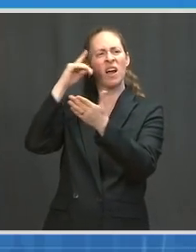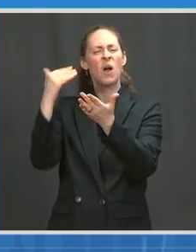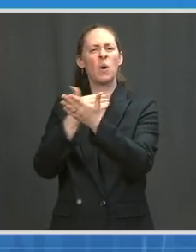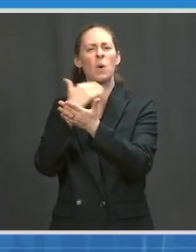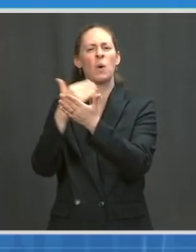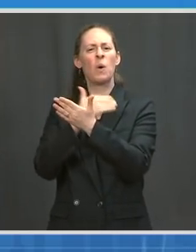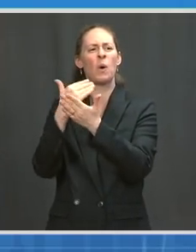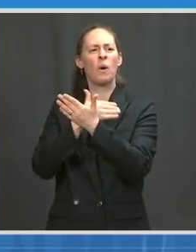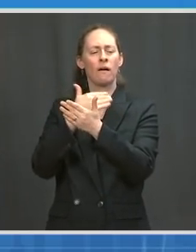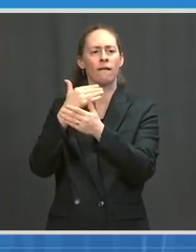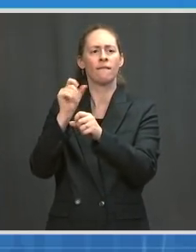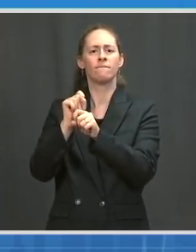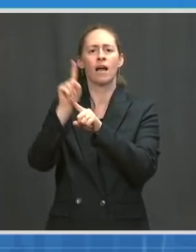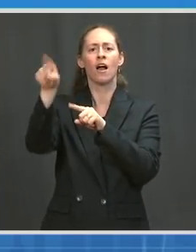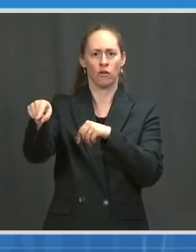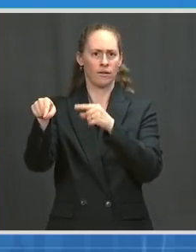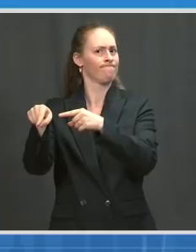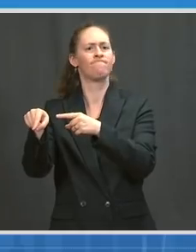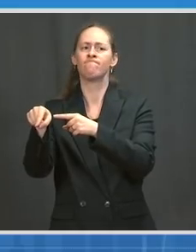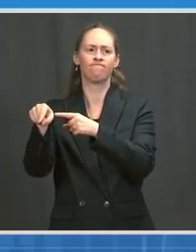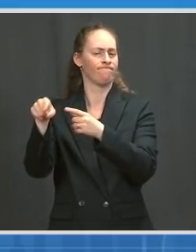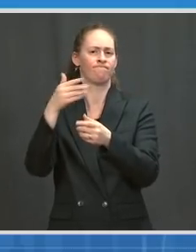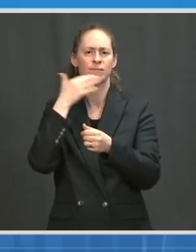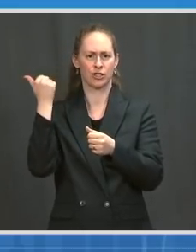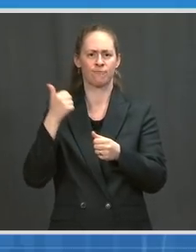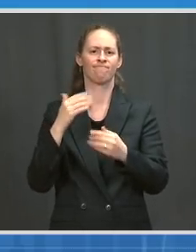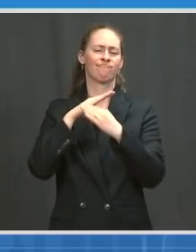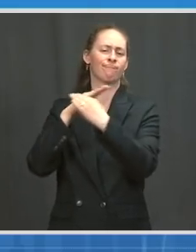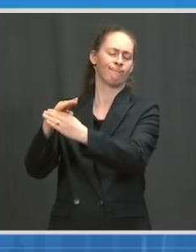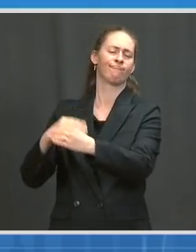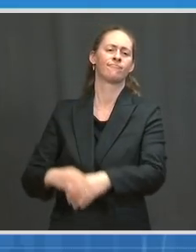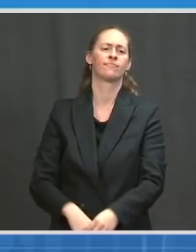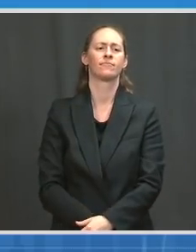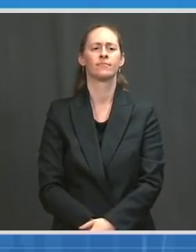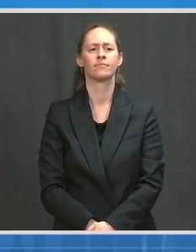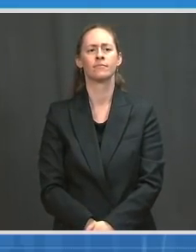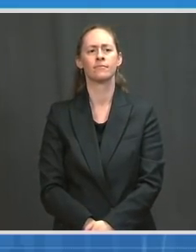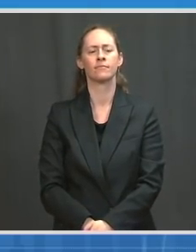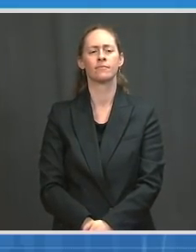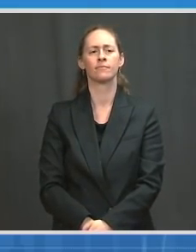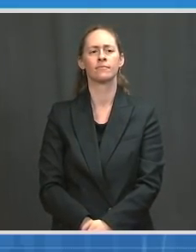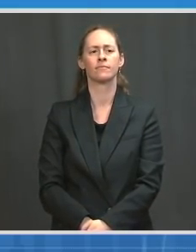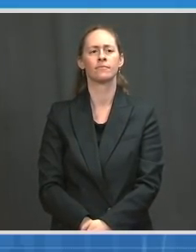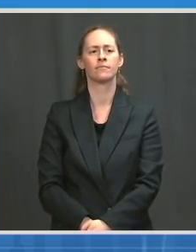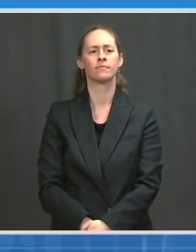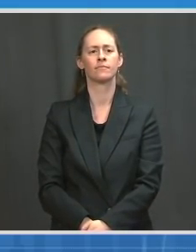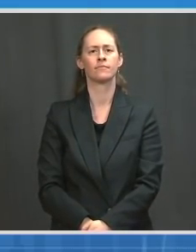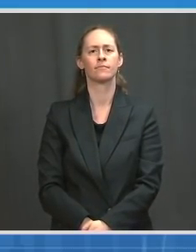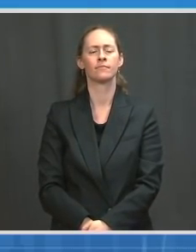Now, remember: These are only laboratory data, have not been proven in the clinic, but they are really very interesting